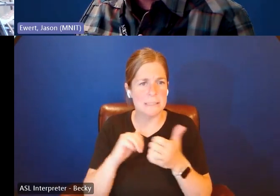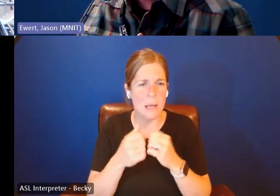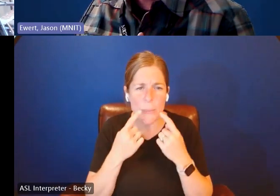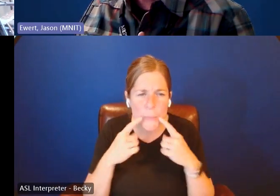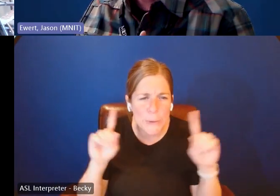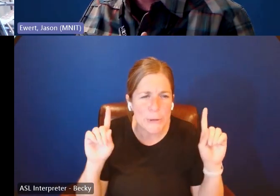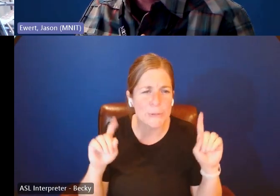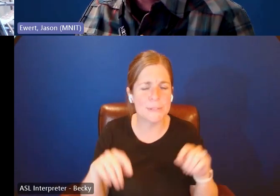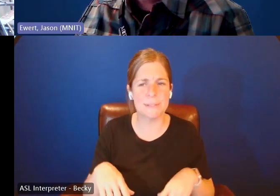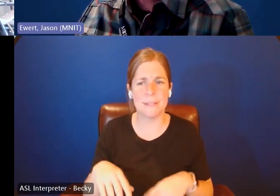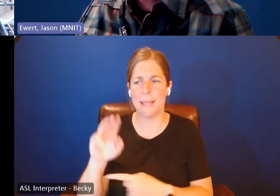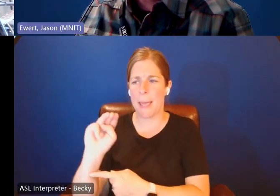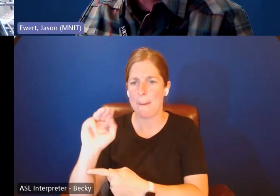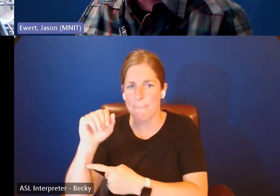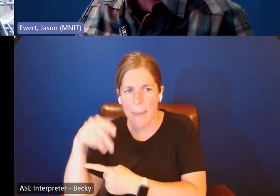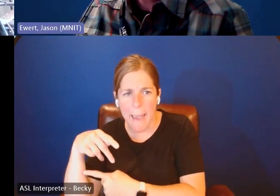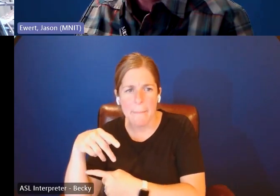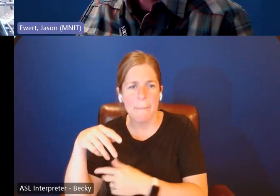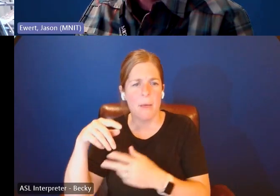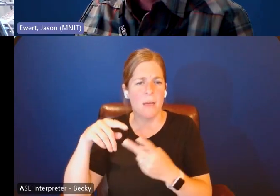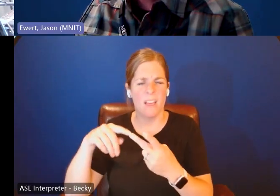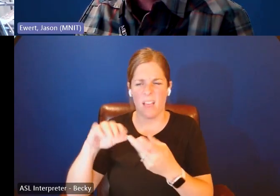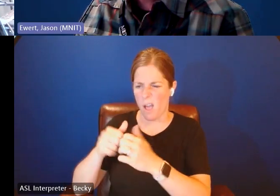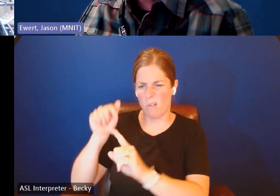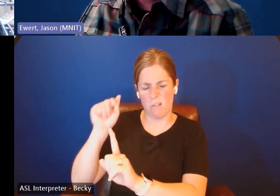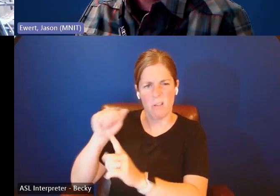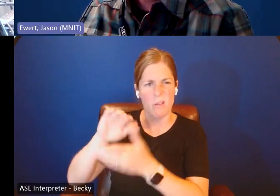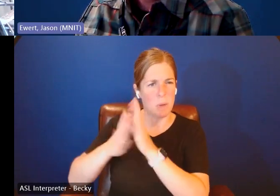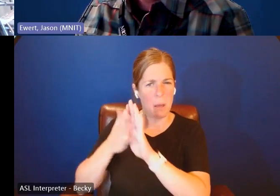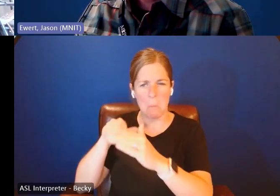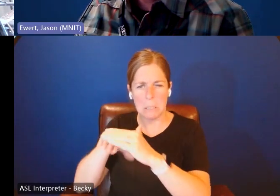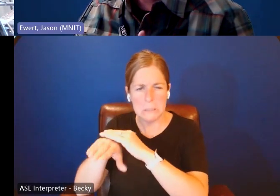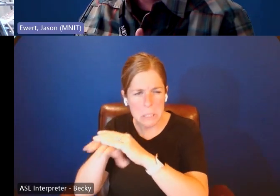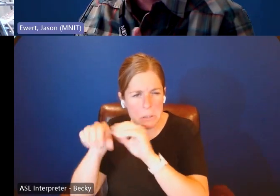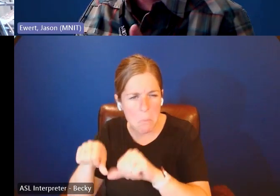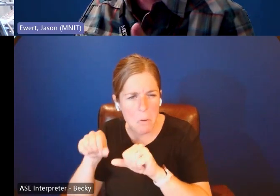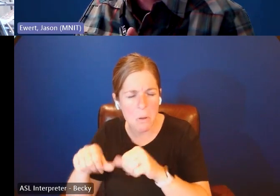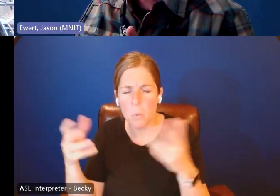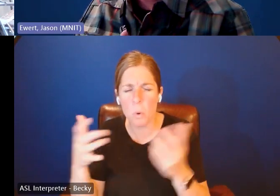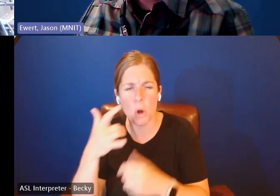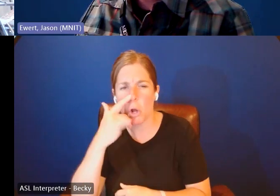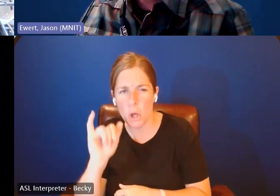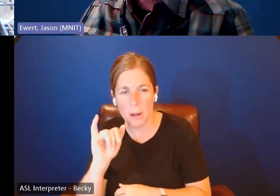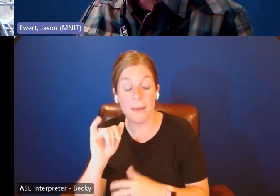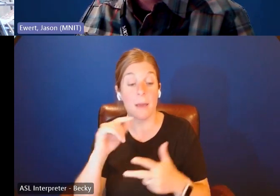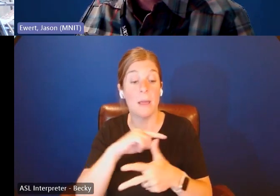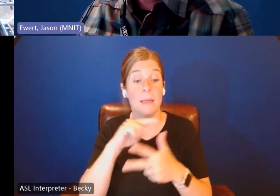and what does it mean to make a map accessible. And then a big part of our presentation today,